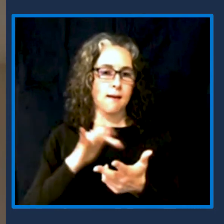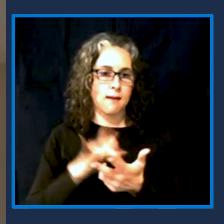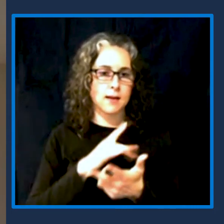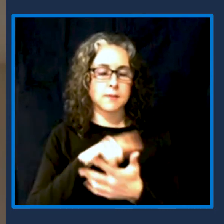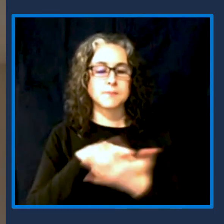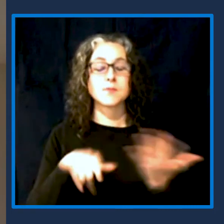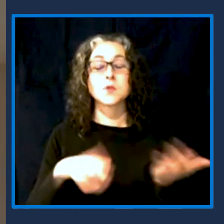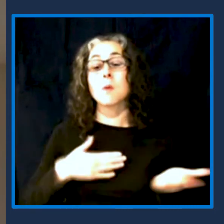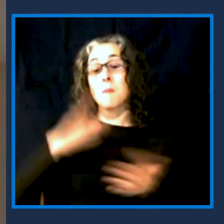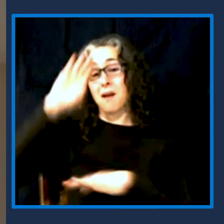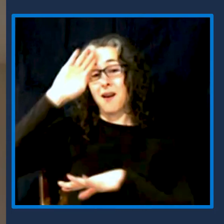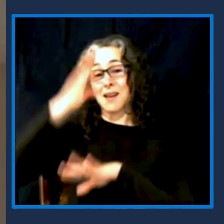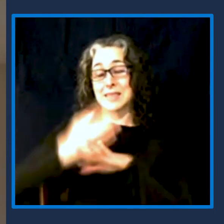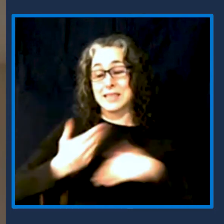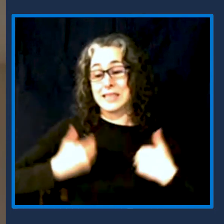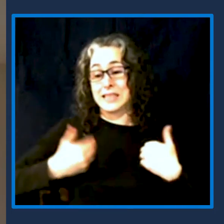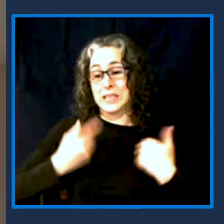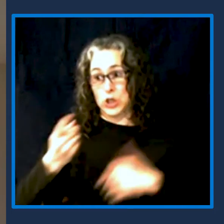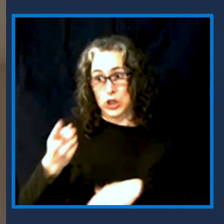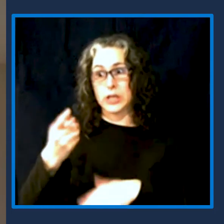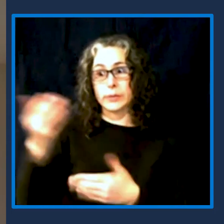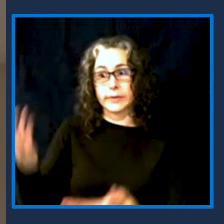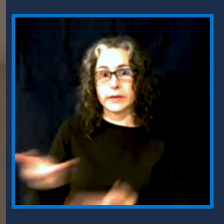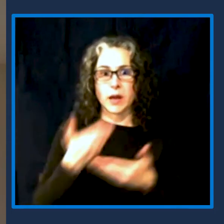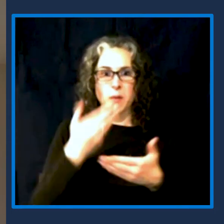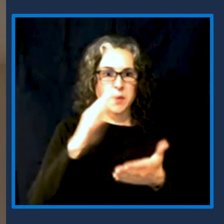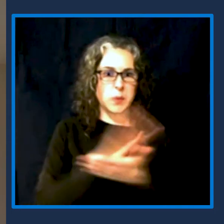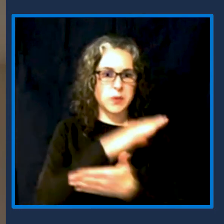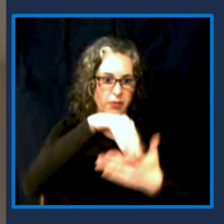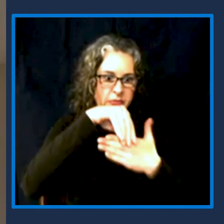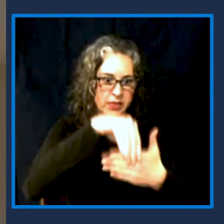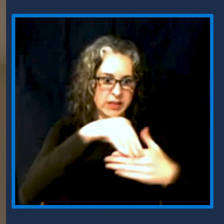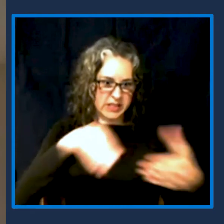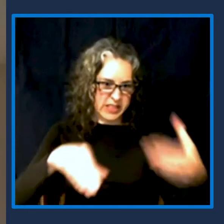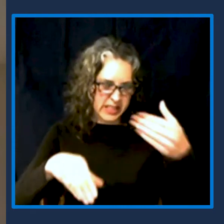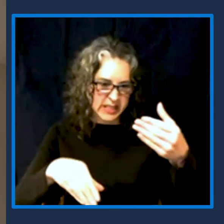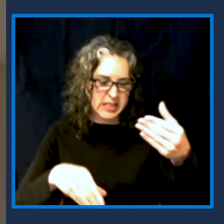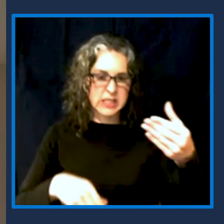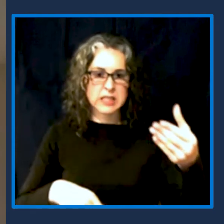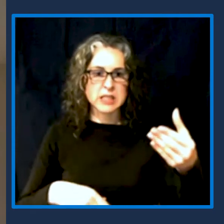packets from school and as a child who struggles deeply with dysgraphia in addition to his older